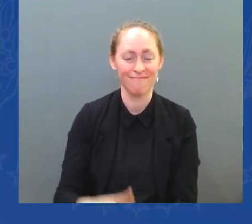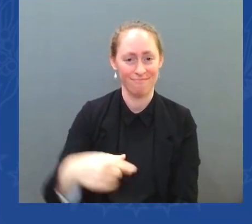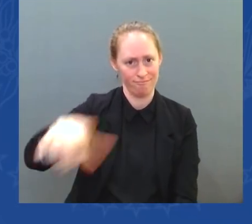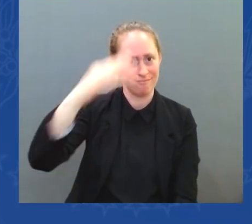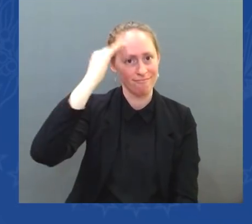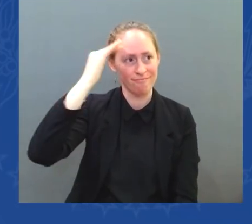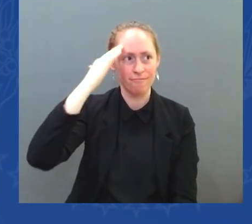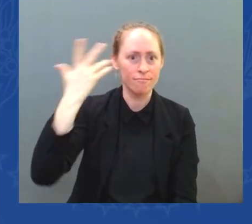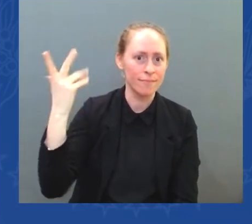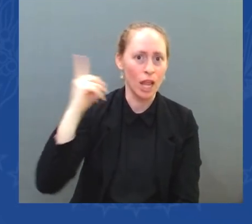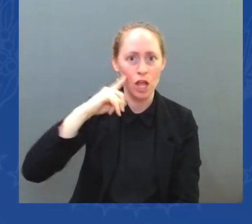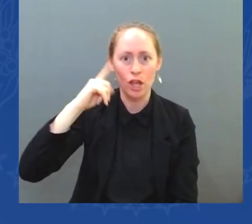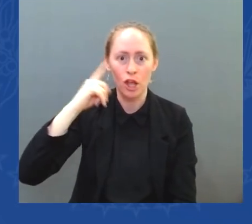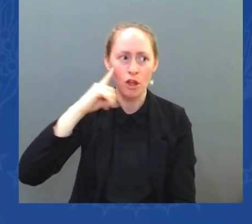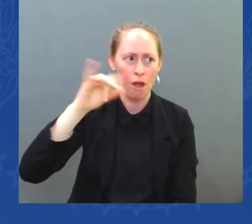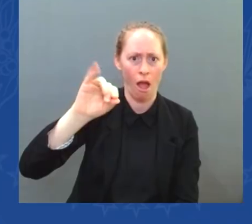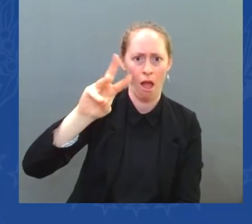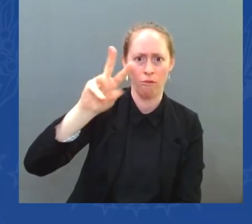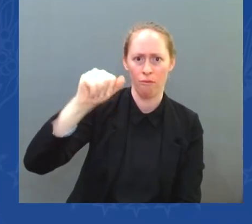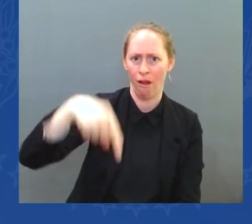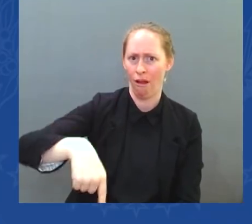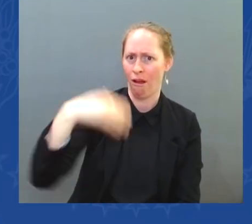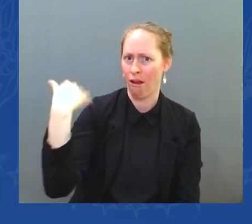no, I'm not joking. I am not joking.